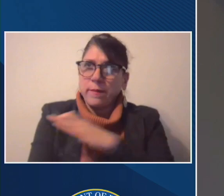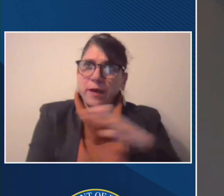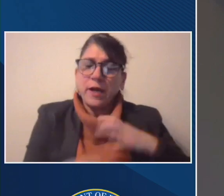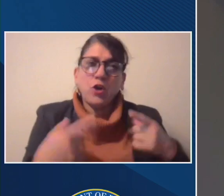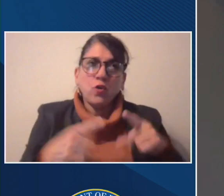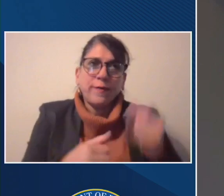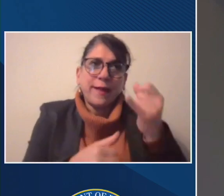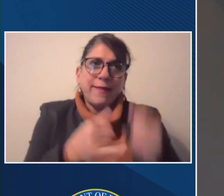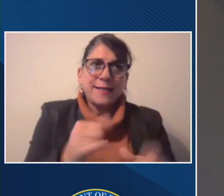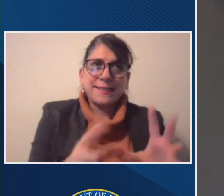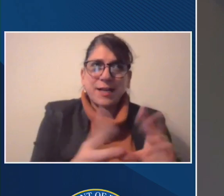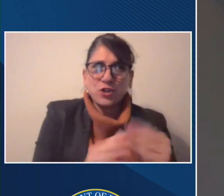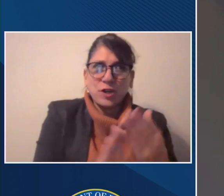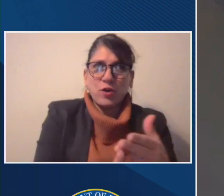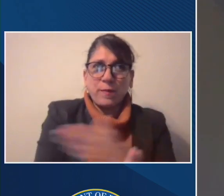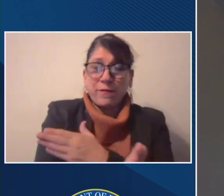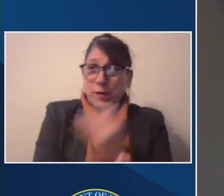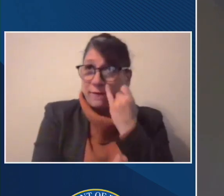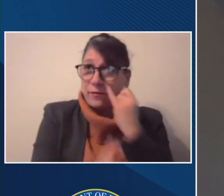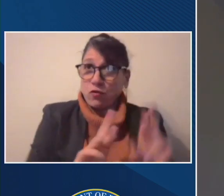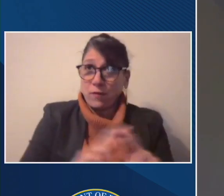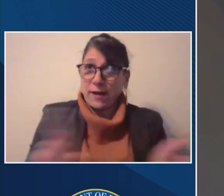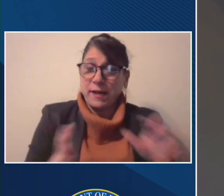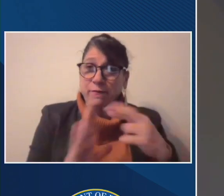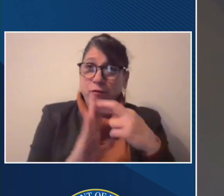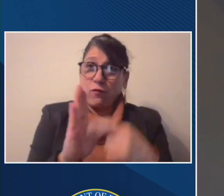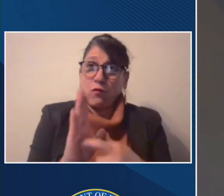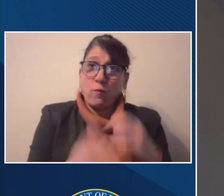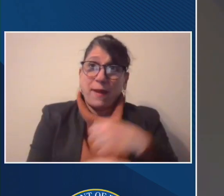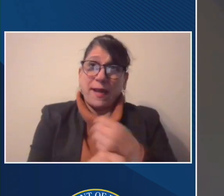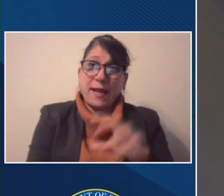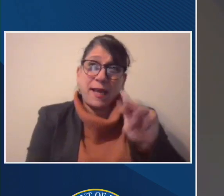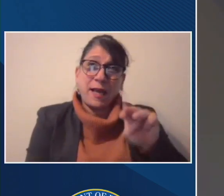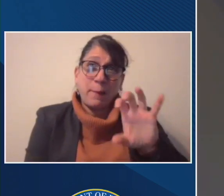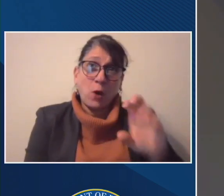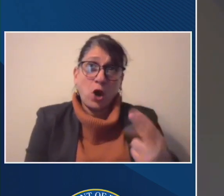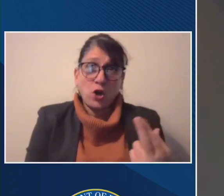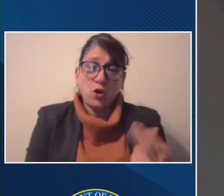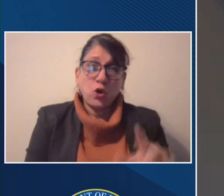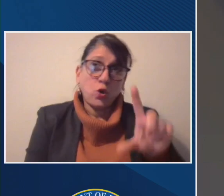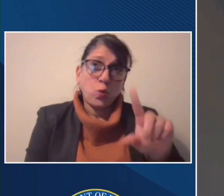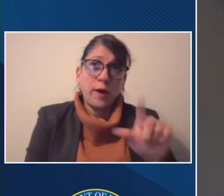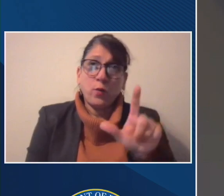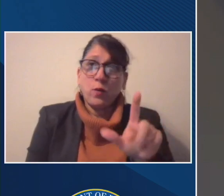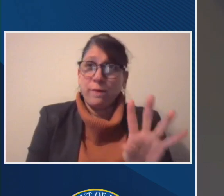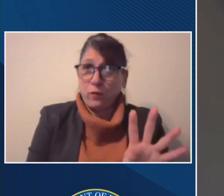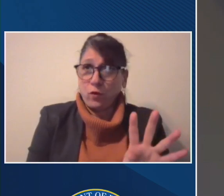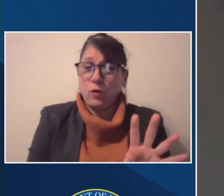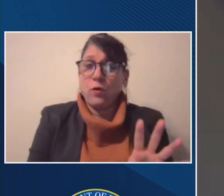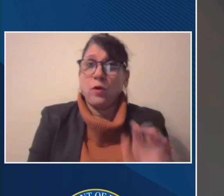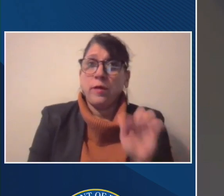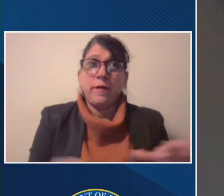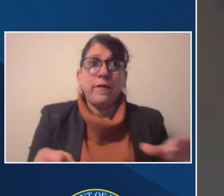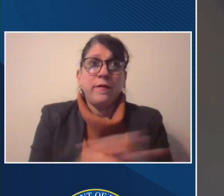before, if there ready of this rulemaking in March 2024. This full committee is the only one that